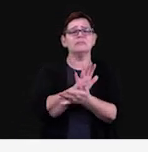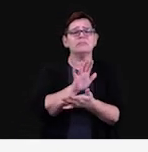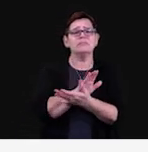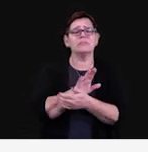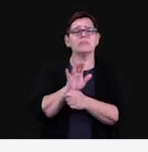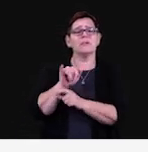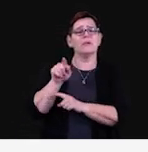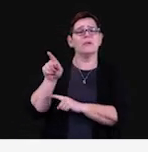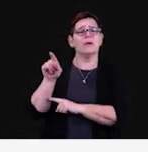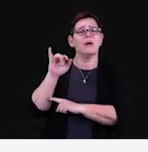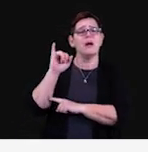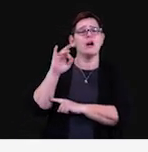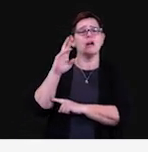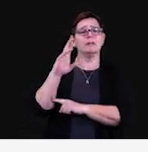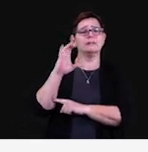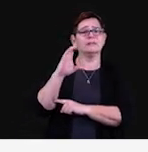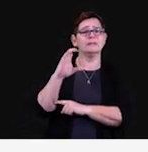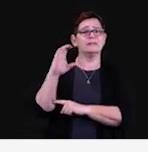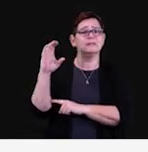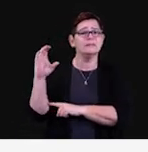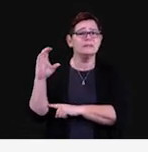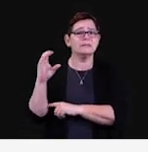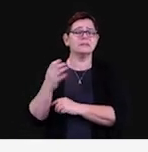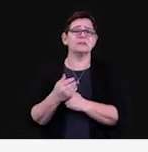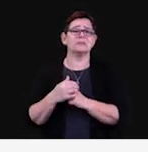study permit or temporary resident permit